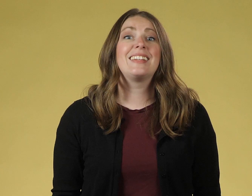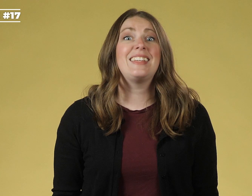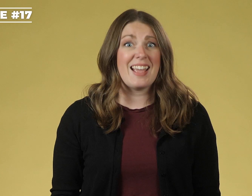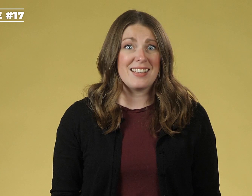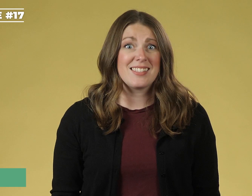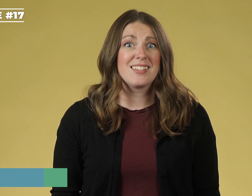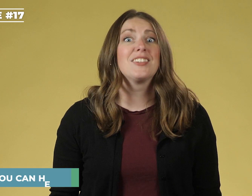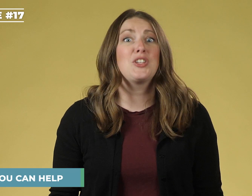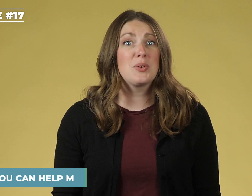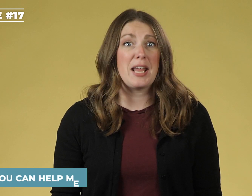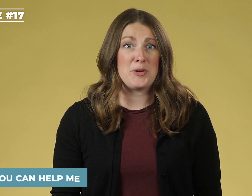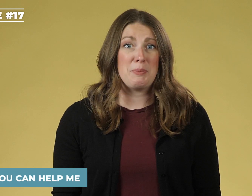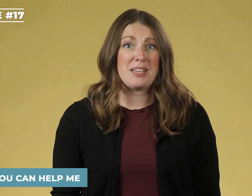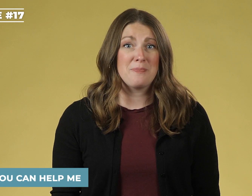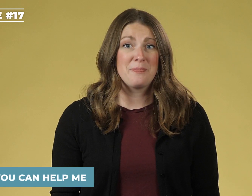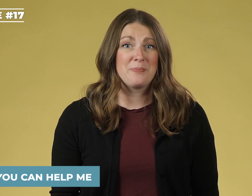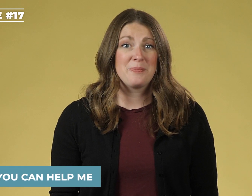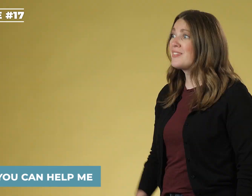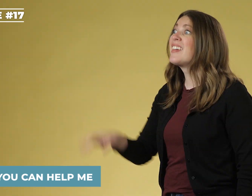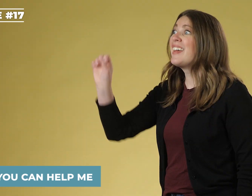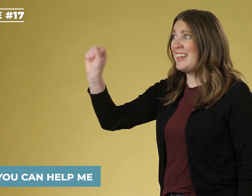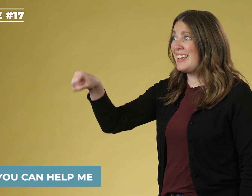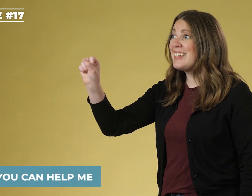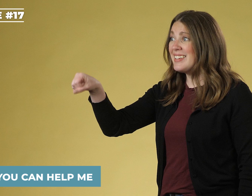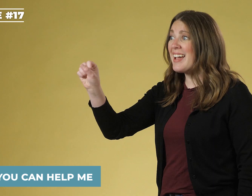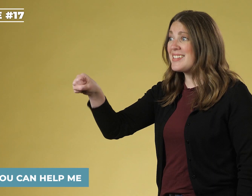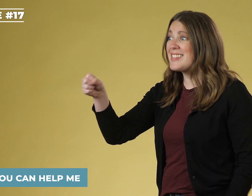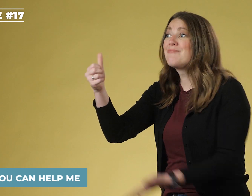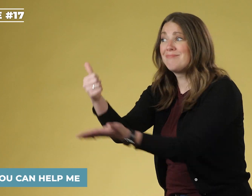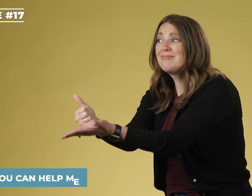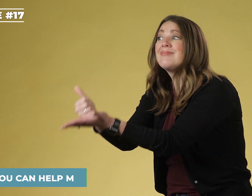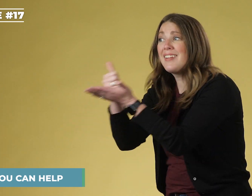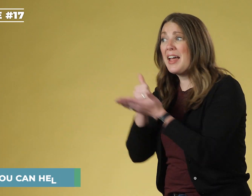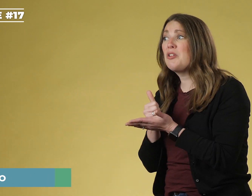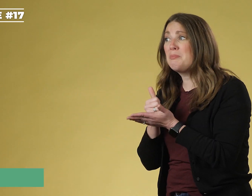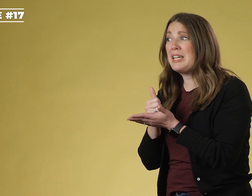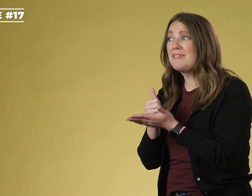Yes, you can help me. 'Yes, help me.'